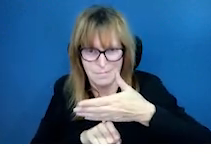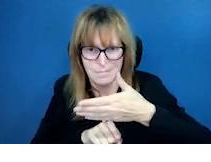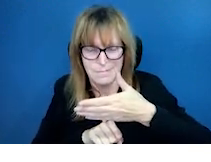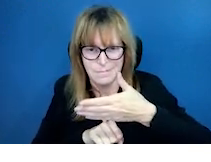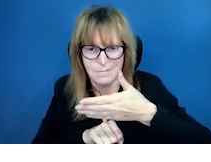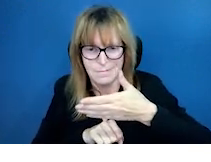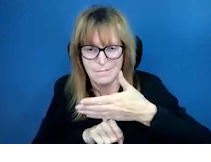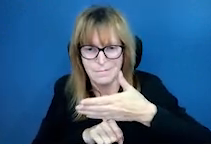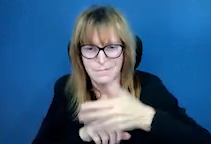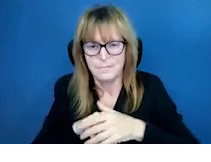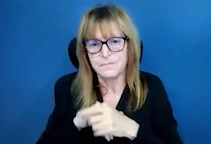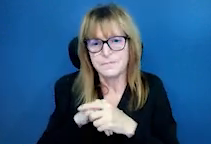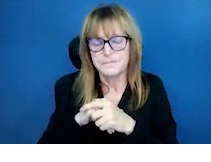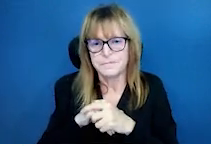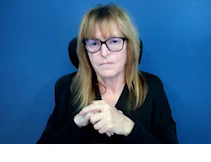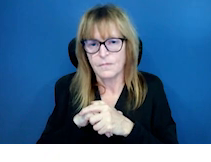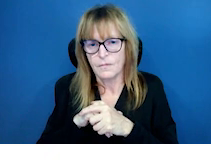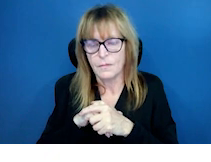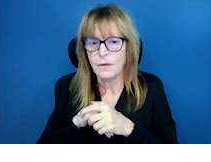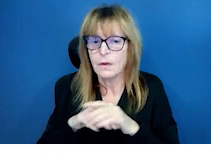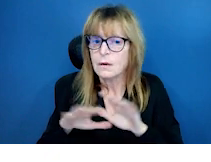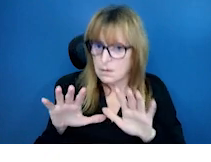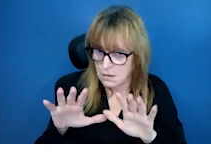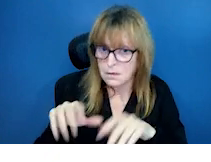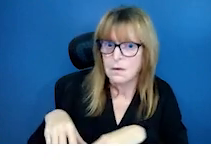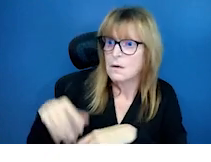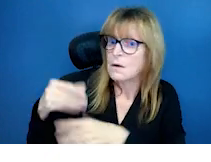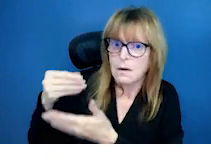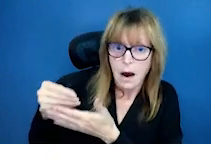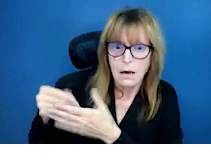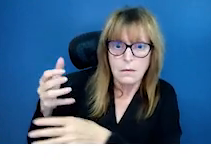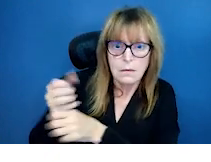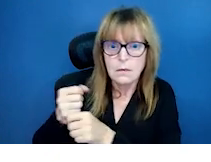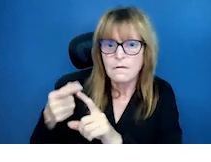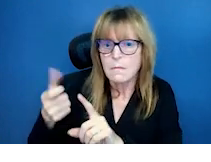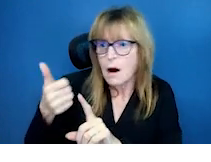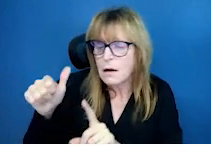Only funds received from one of these levels of government should be included in this amount.